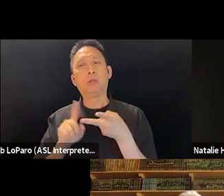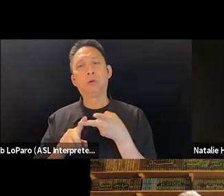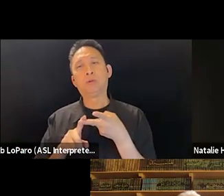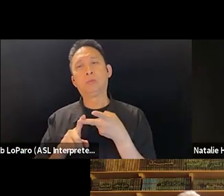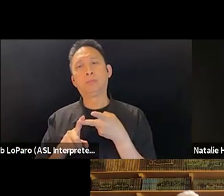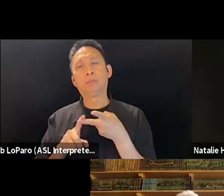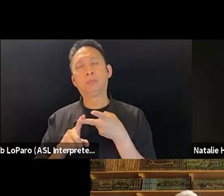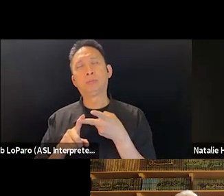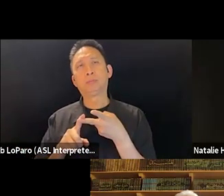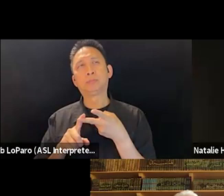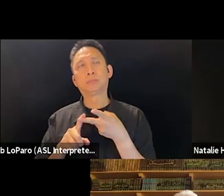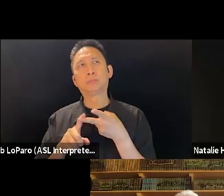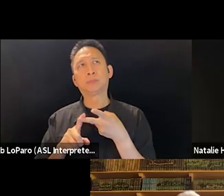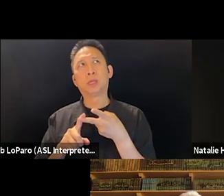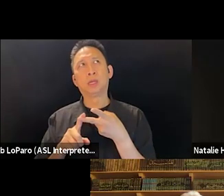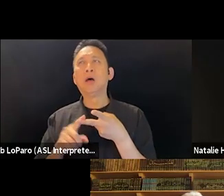this sense of storytelling there.